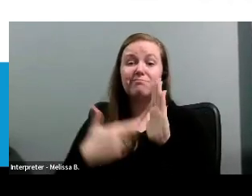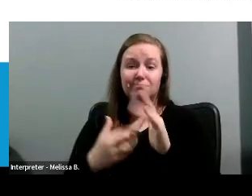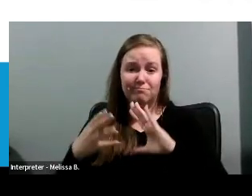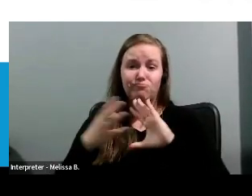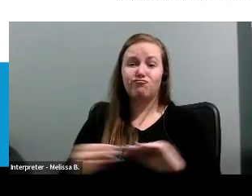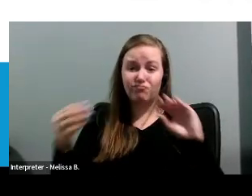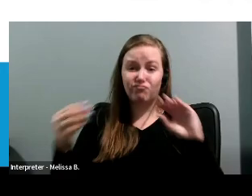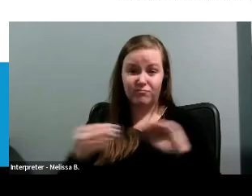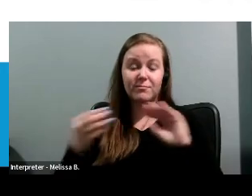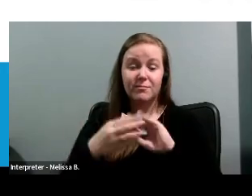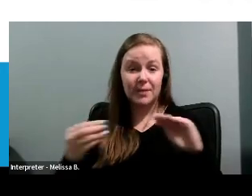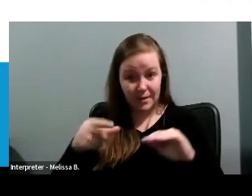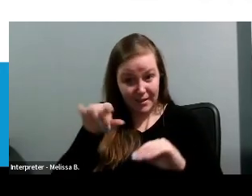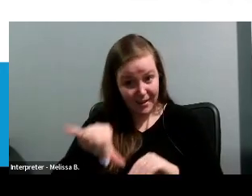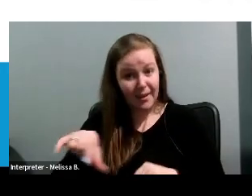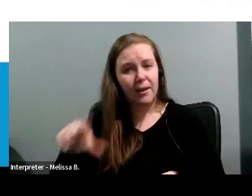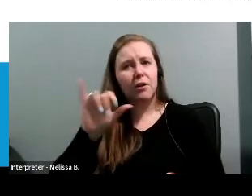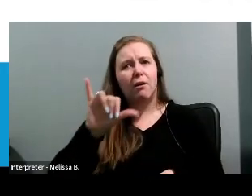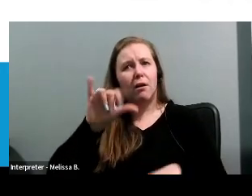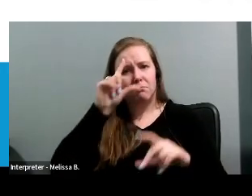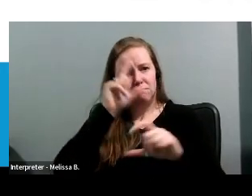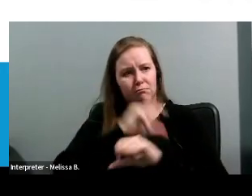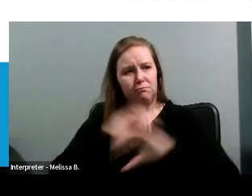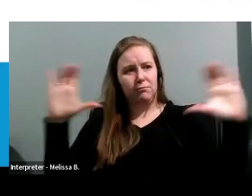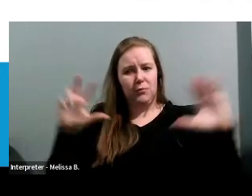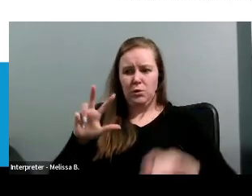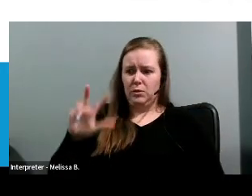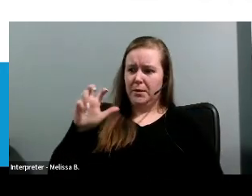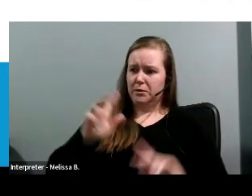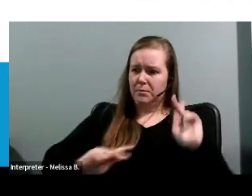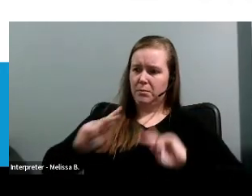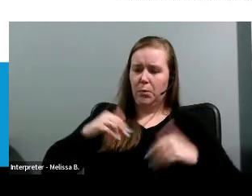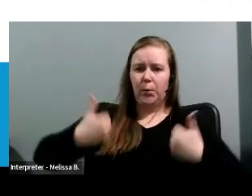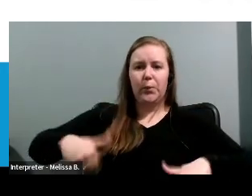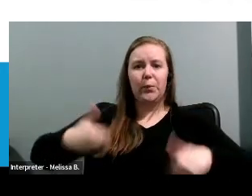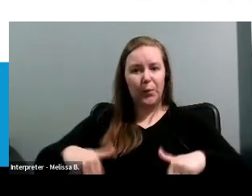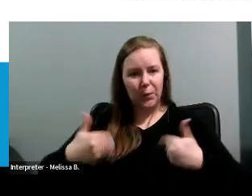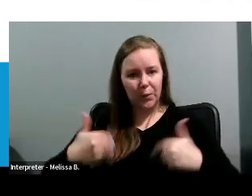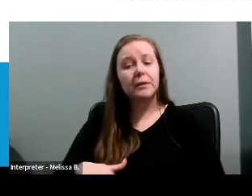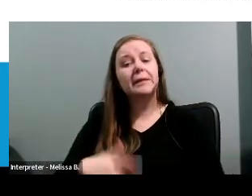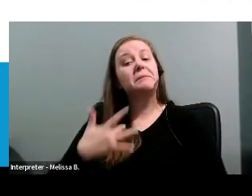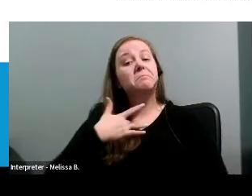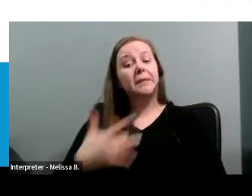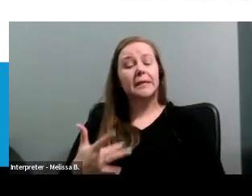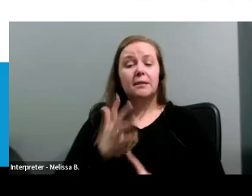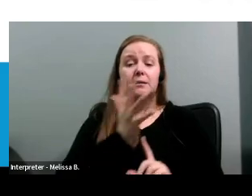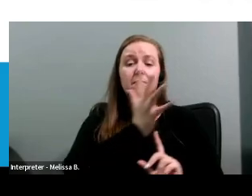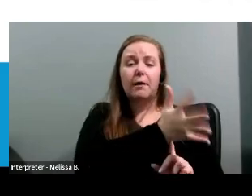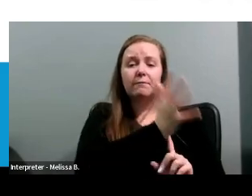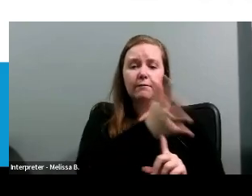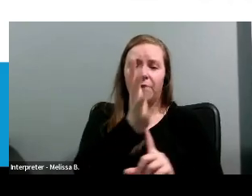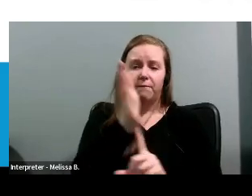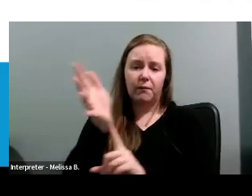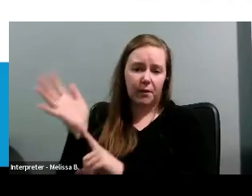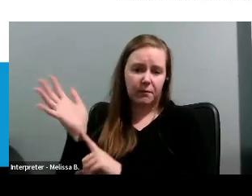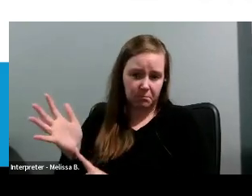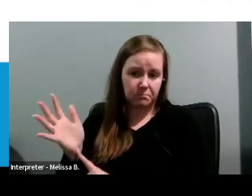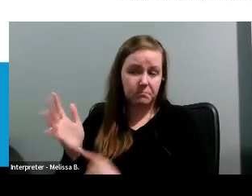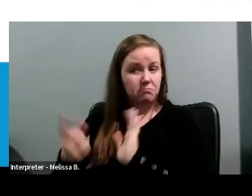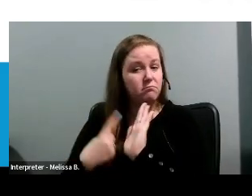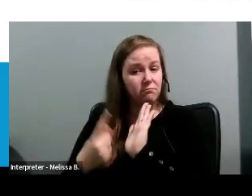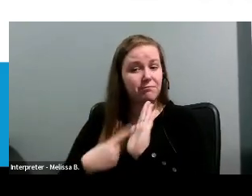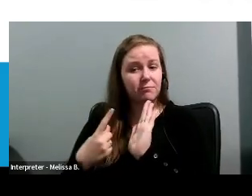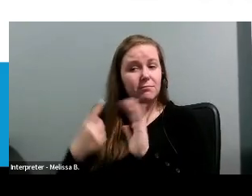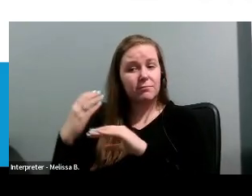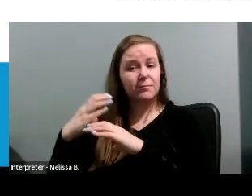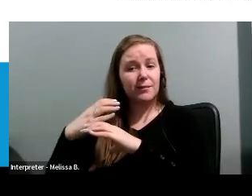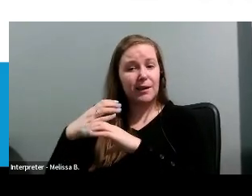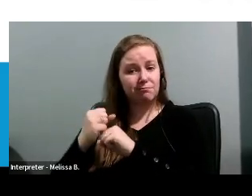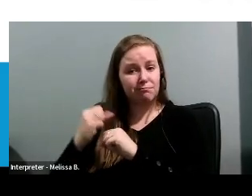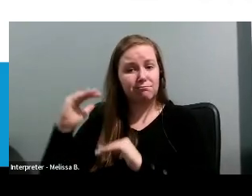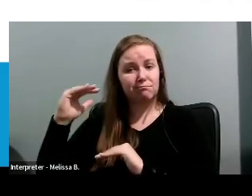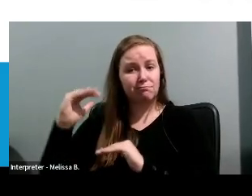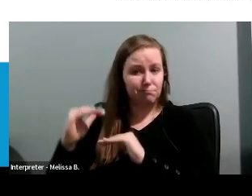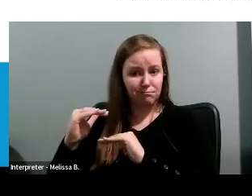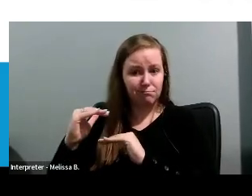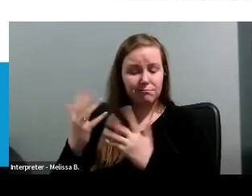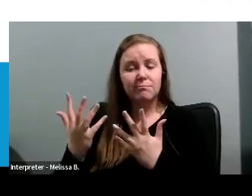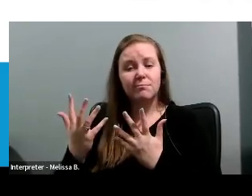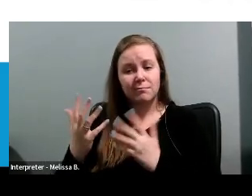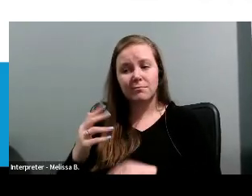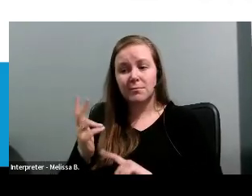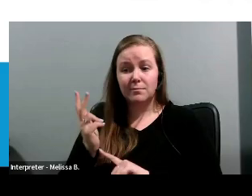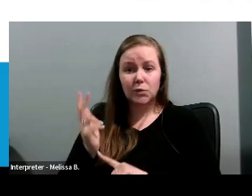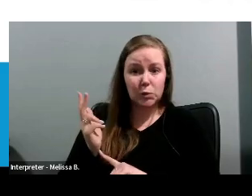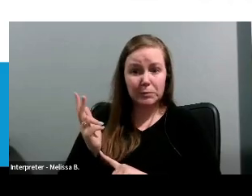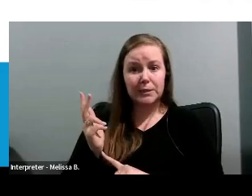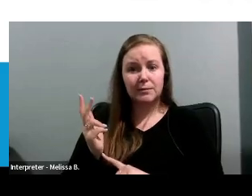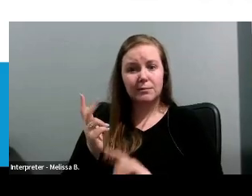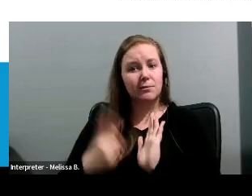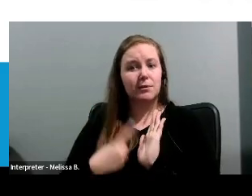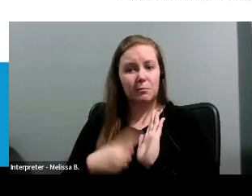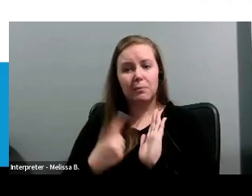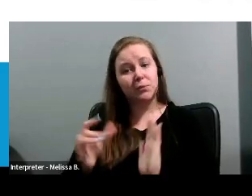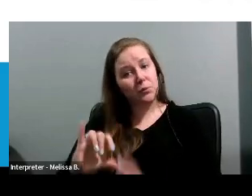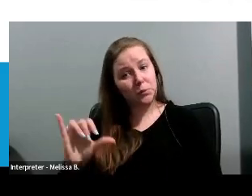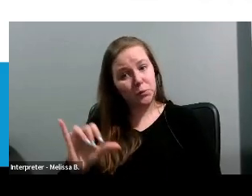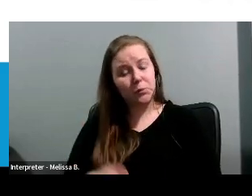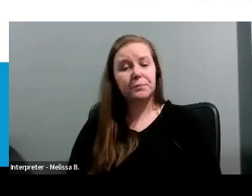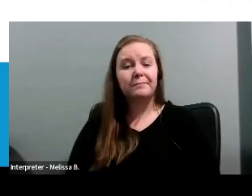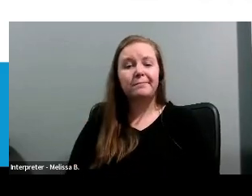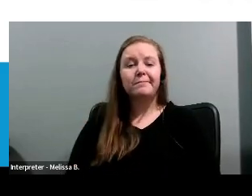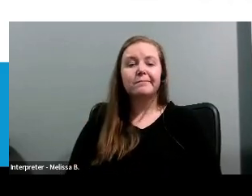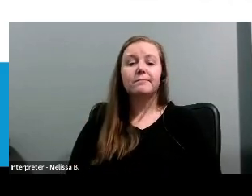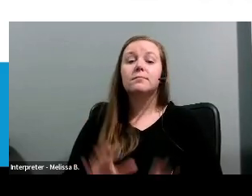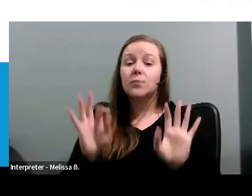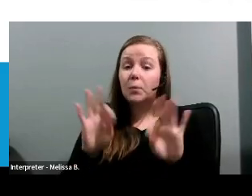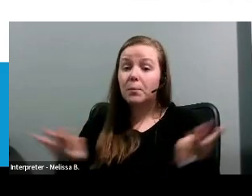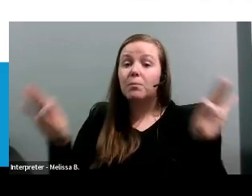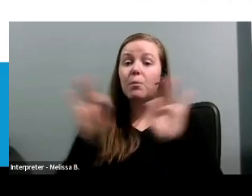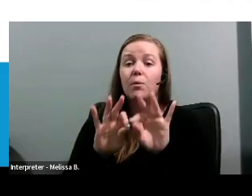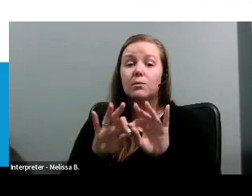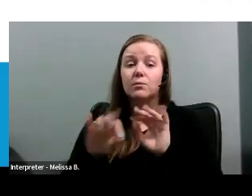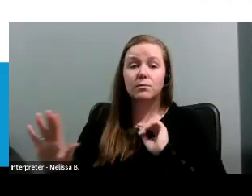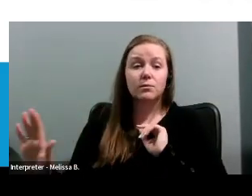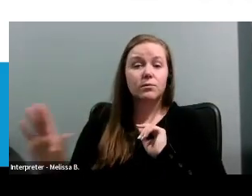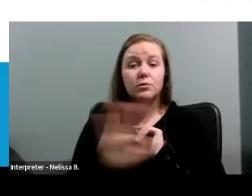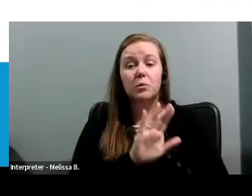Shannon Spencer (she/her): of, like, how many people are speaking, and, you know, you're usually given 5 minutes, as Devin mentioned, but it could… a lot of times, it can be, sort of, you know, reduced that 3-minute speaking time. So having to really prepare